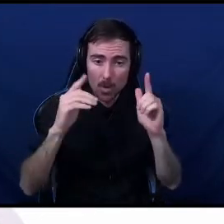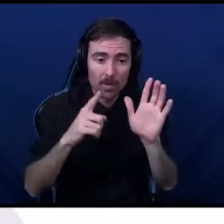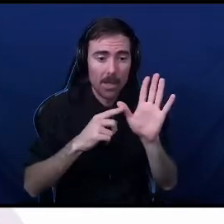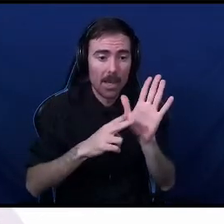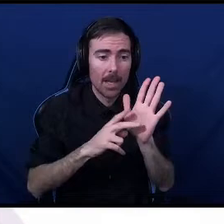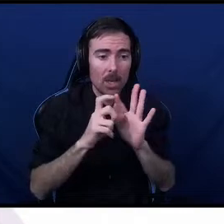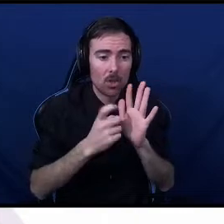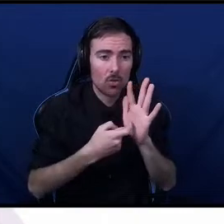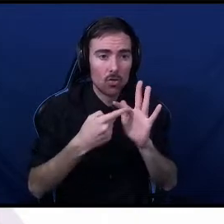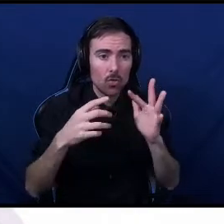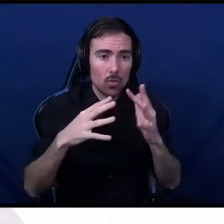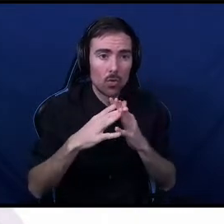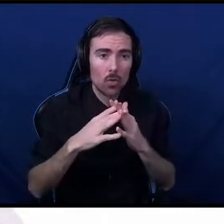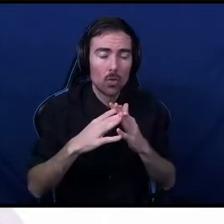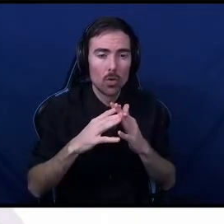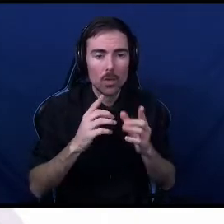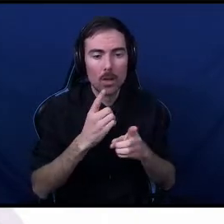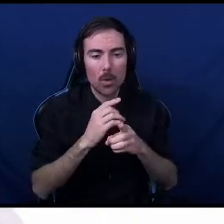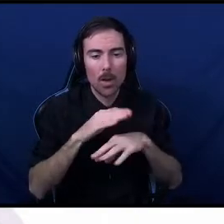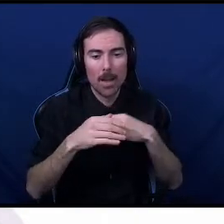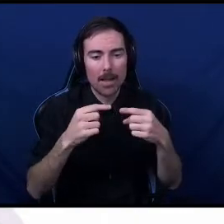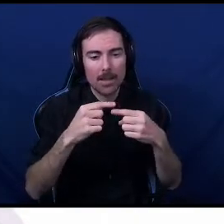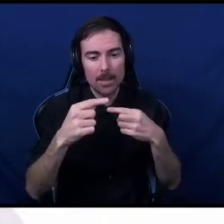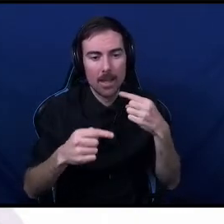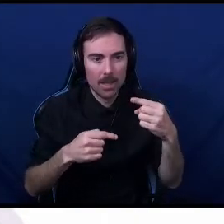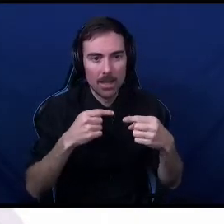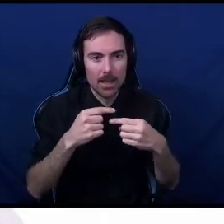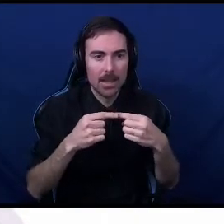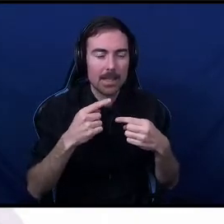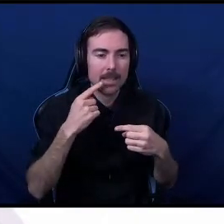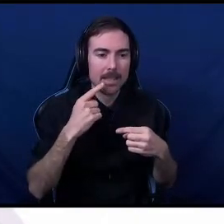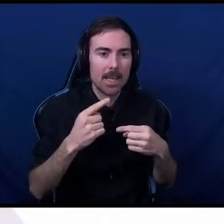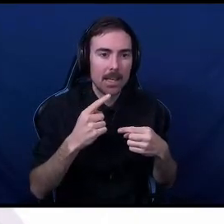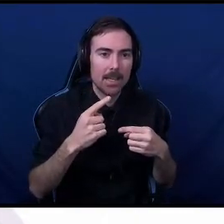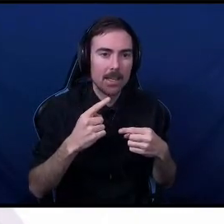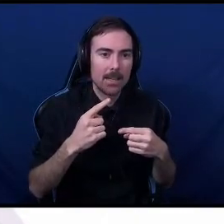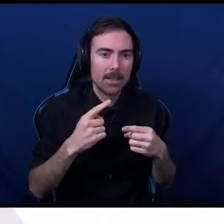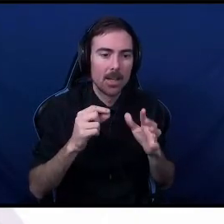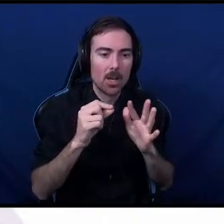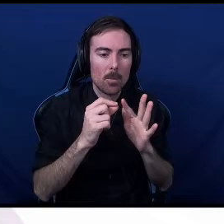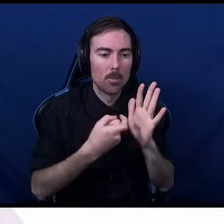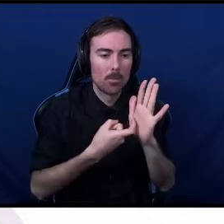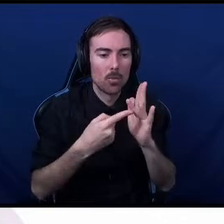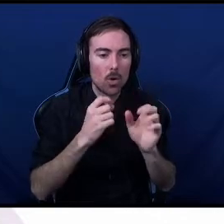sustainability, but he says progress, not perfection. And I think that's something that I keep echoing each day. And I